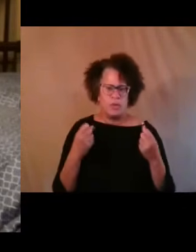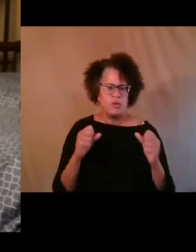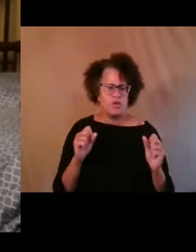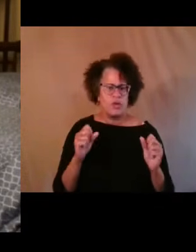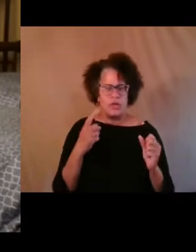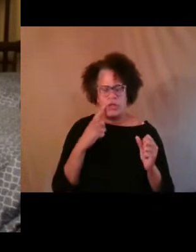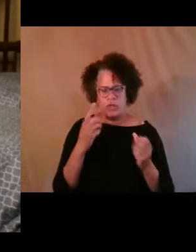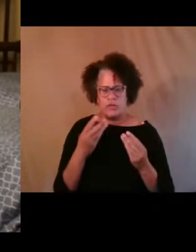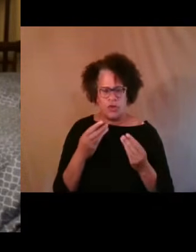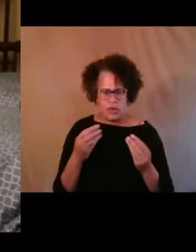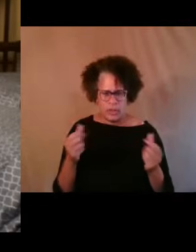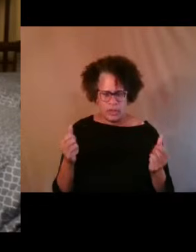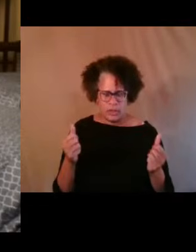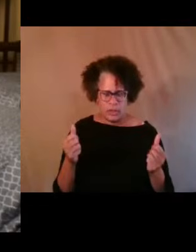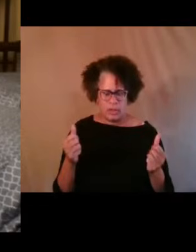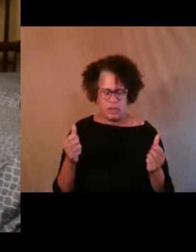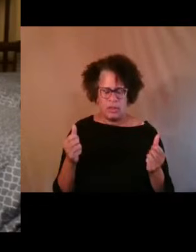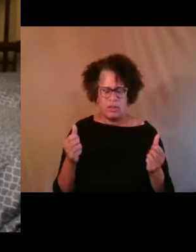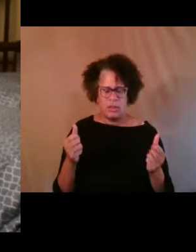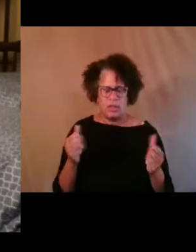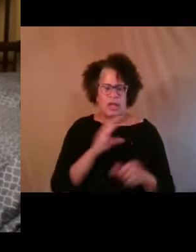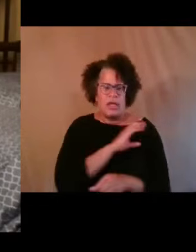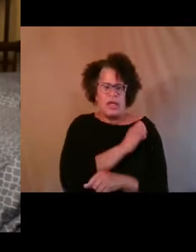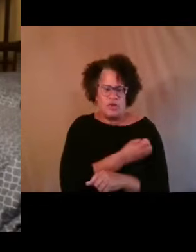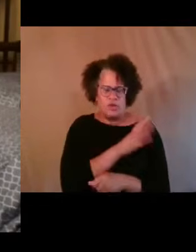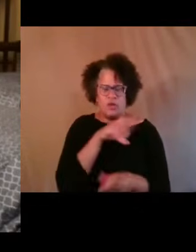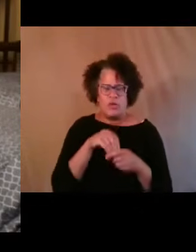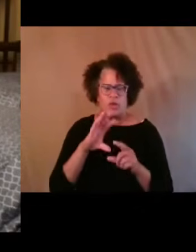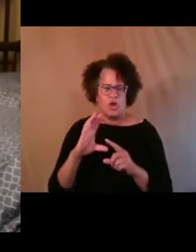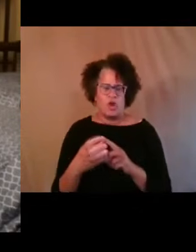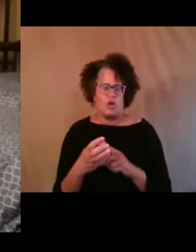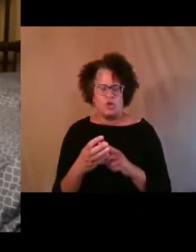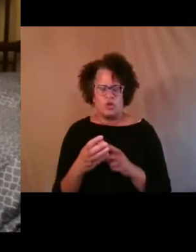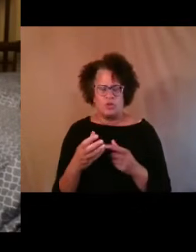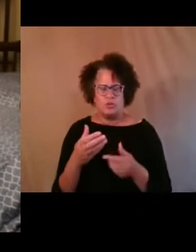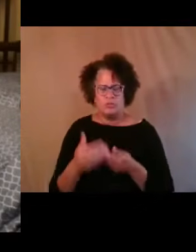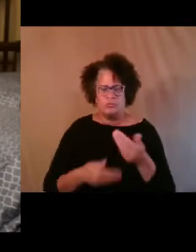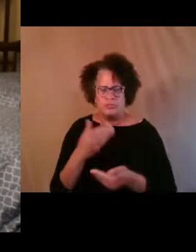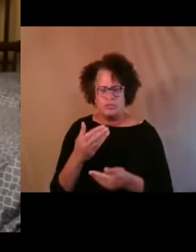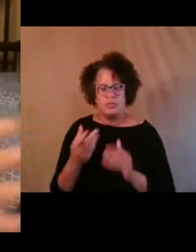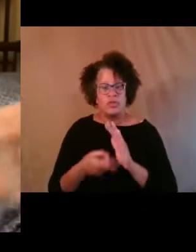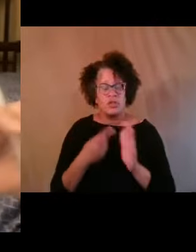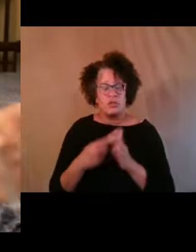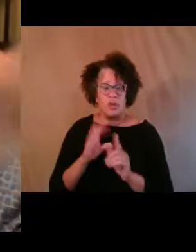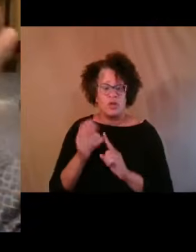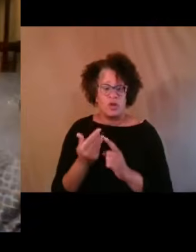and regeneration in our cultures. Sometimes they've been erased, or obscured,